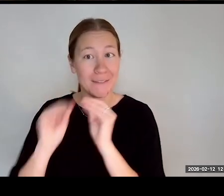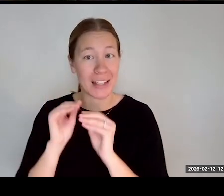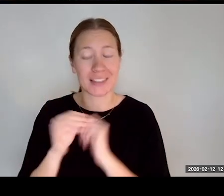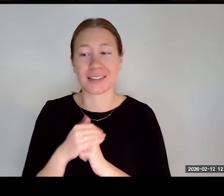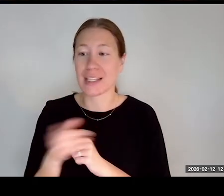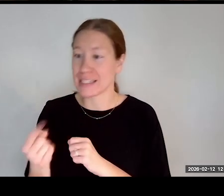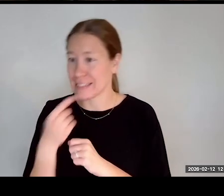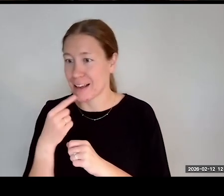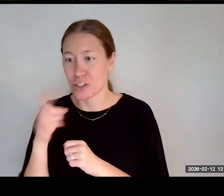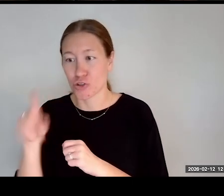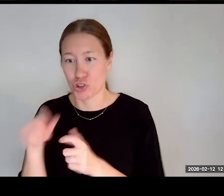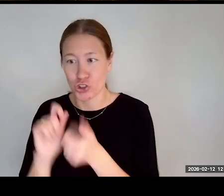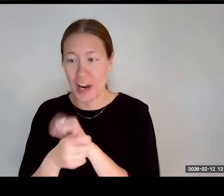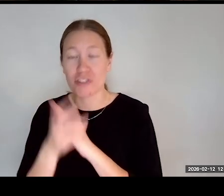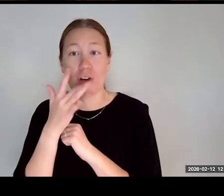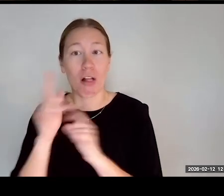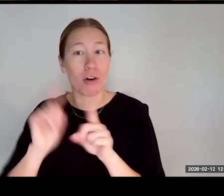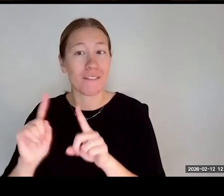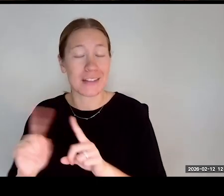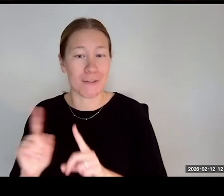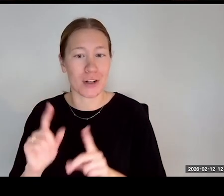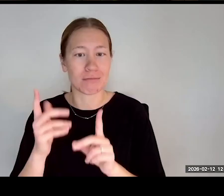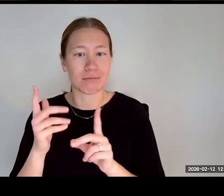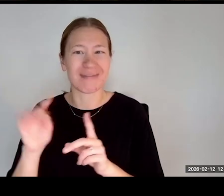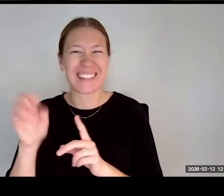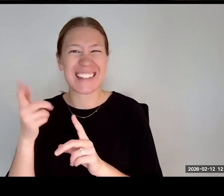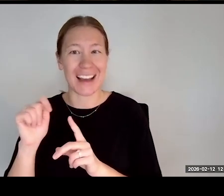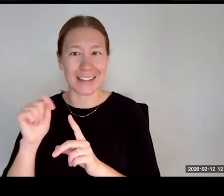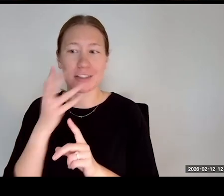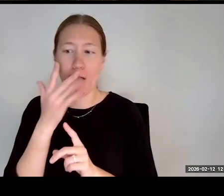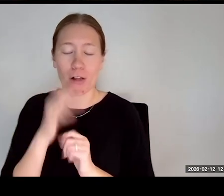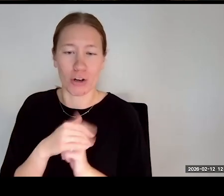of the text and it offers me some colors. So I could choose to change my text to black